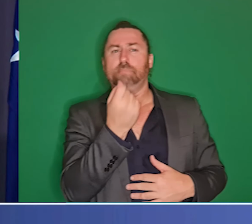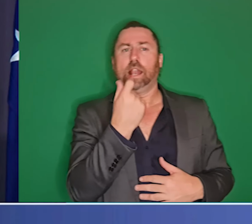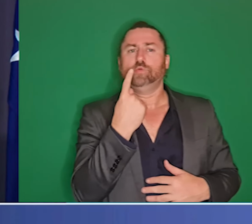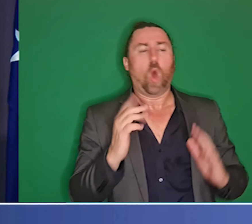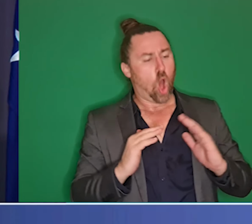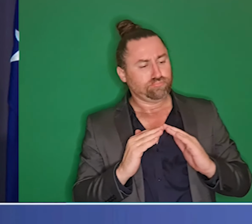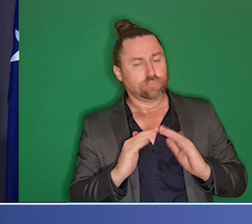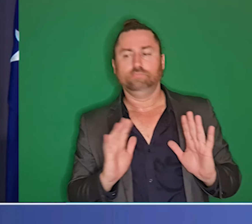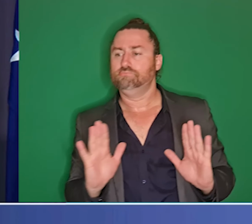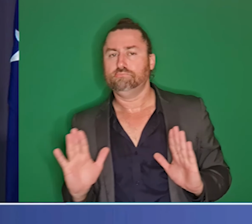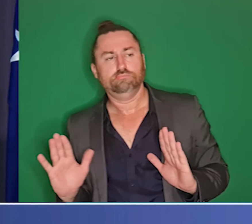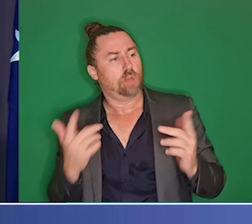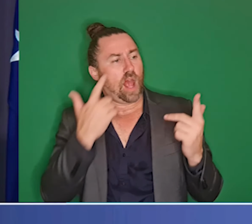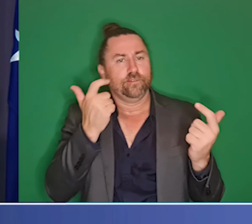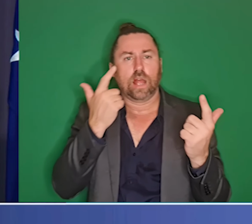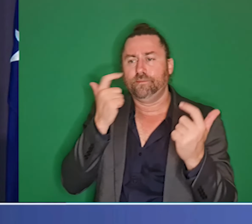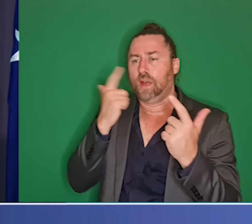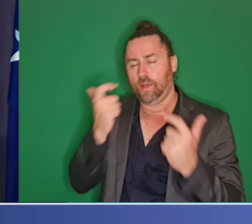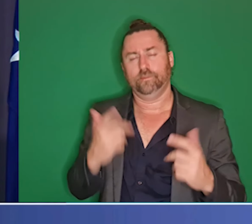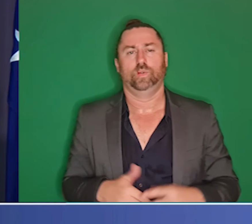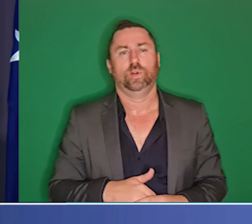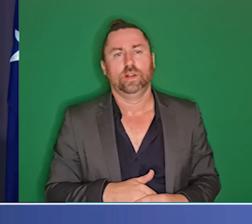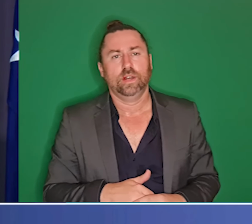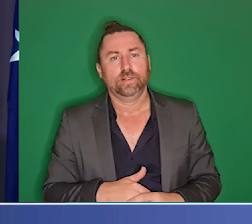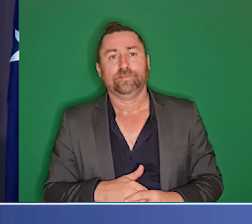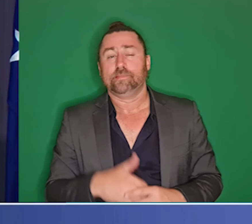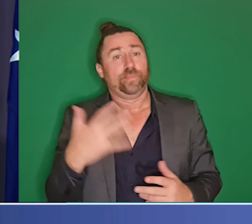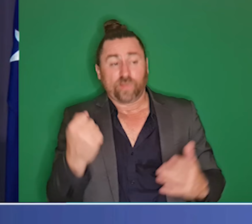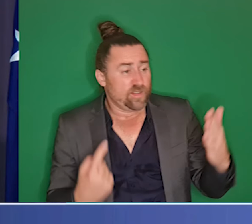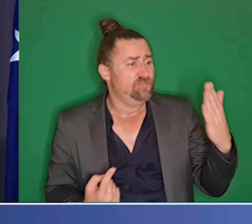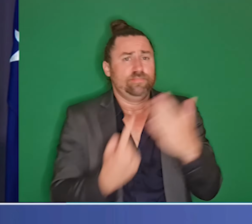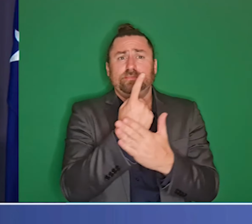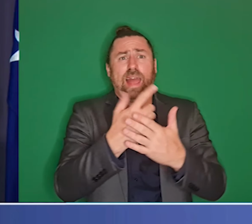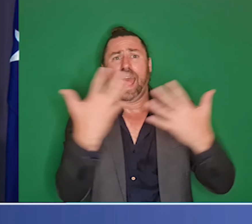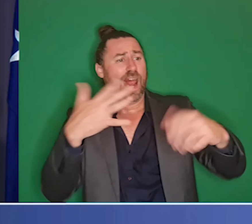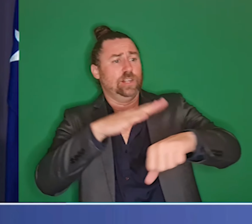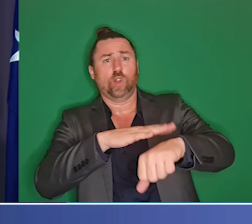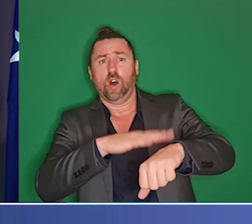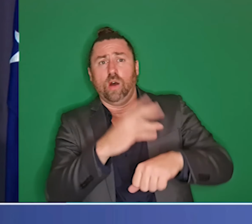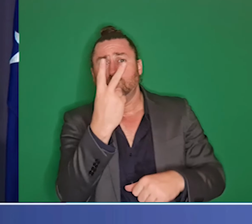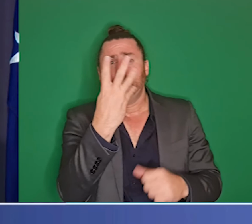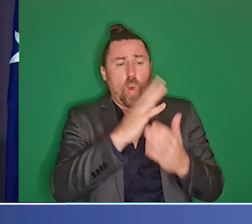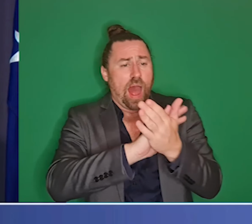And then follow... There is help available 24 hours a day, seven days a week,